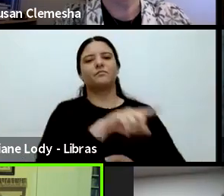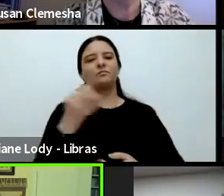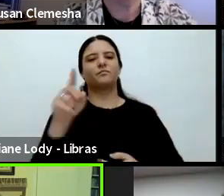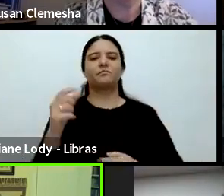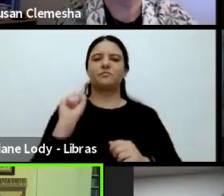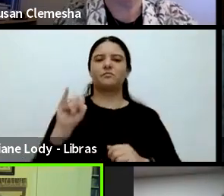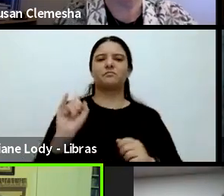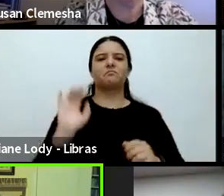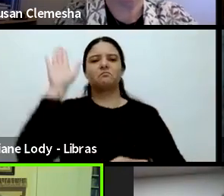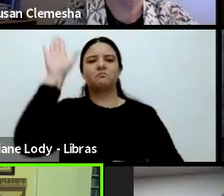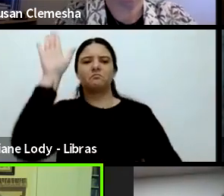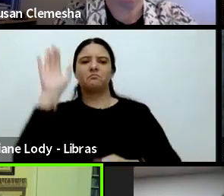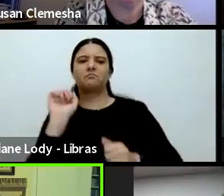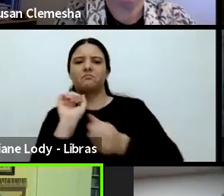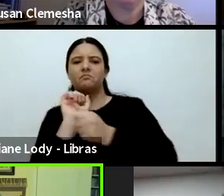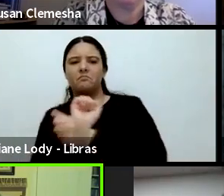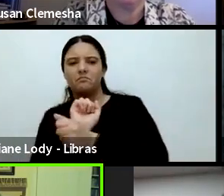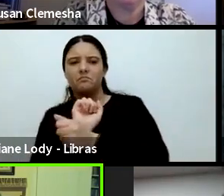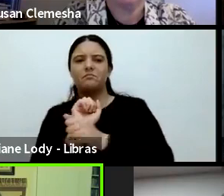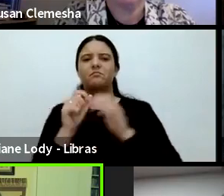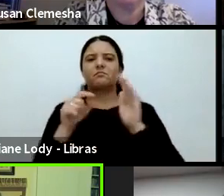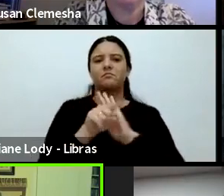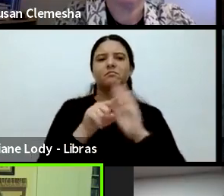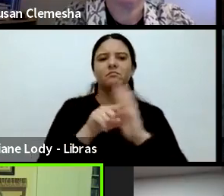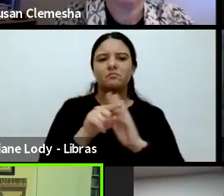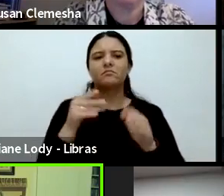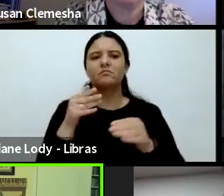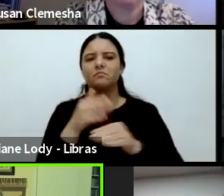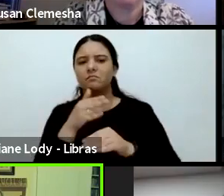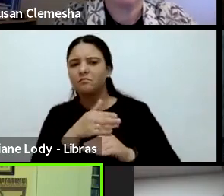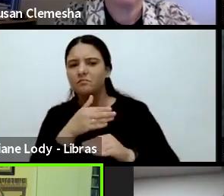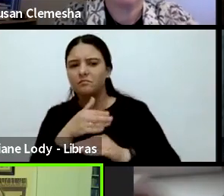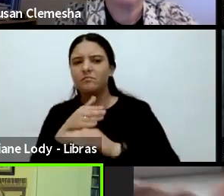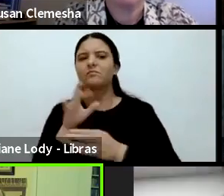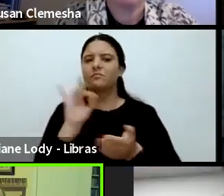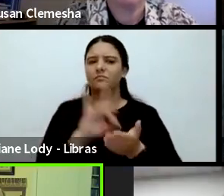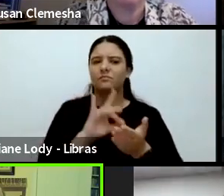interrupt and ask questions and participate. And I hope you speak English, or